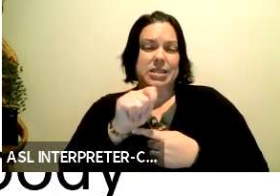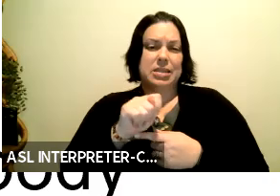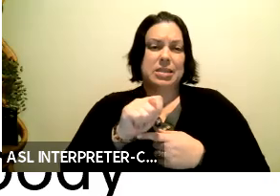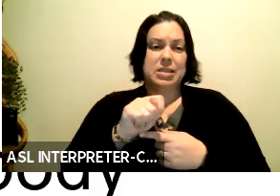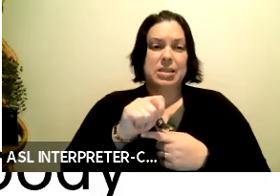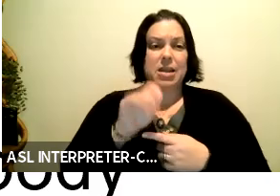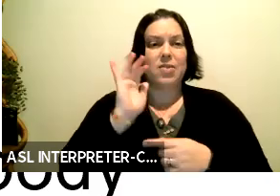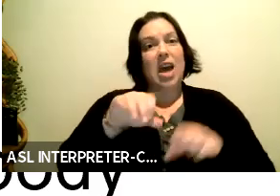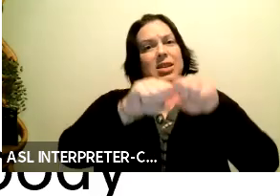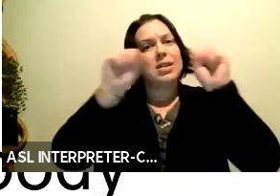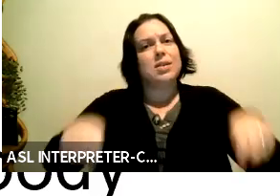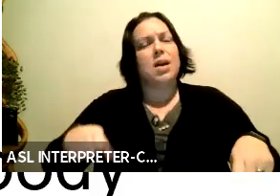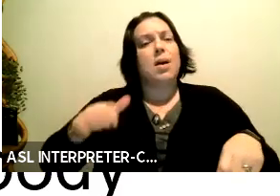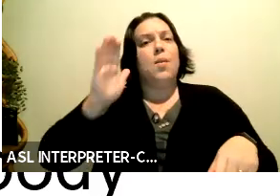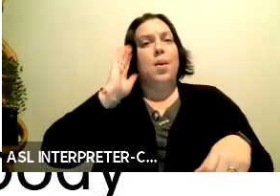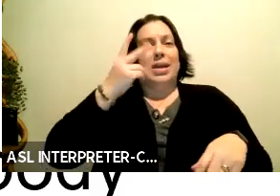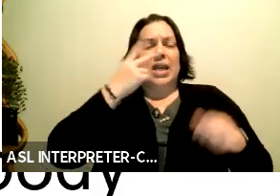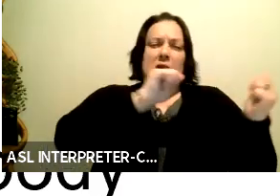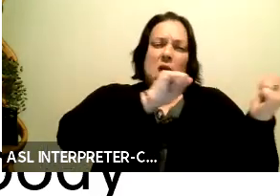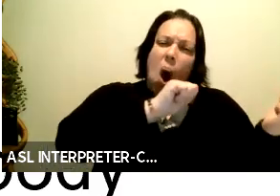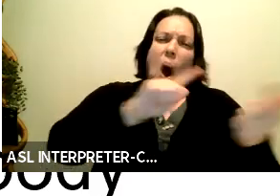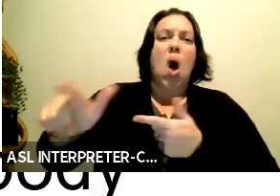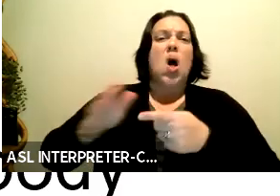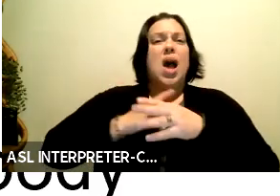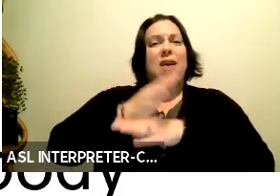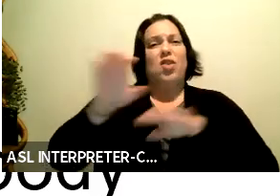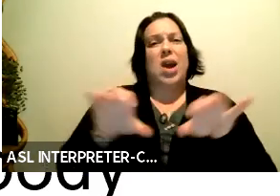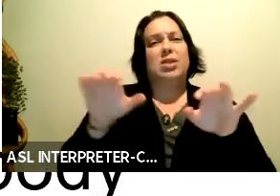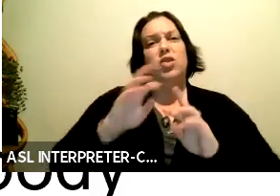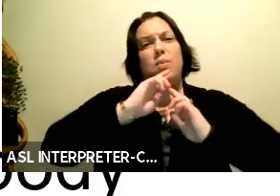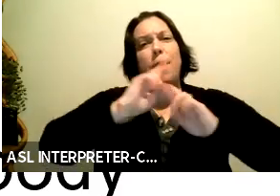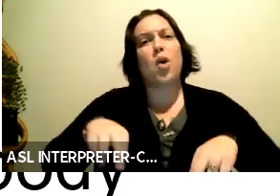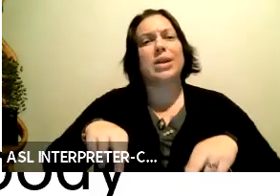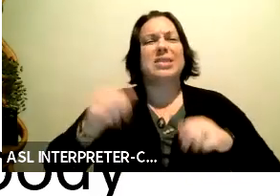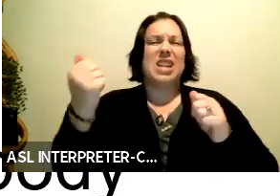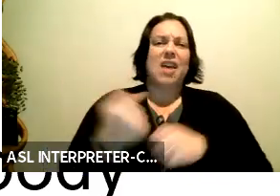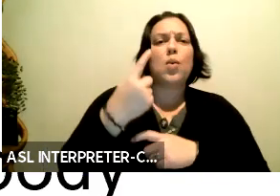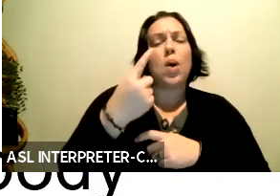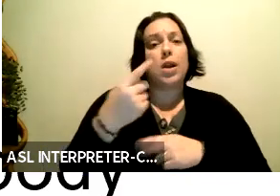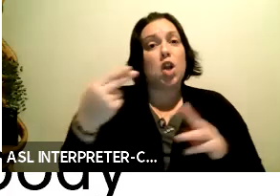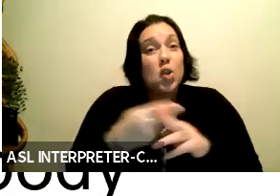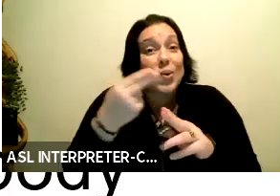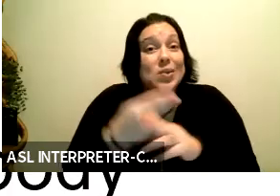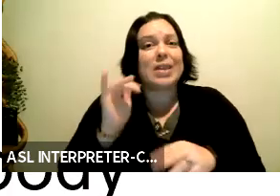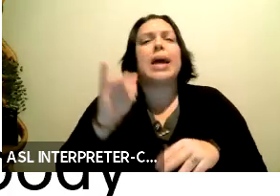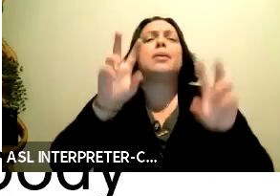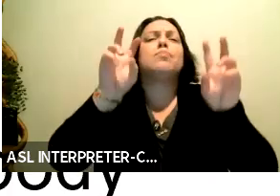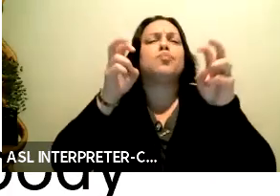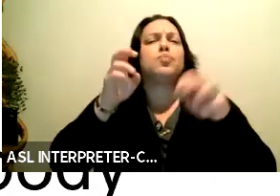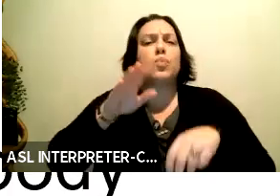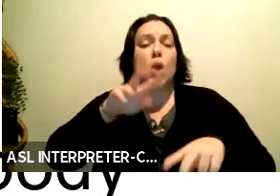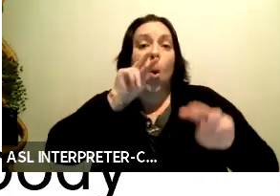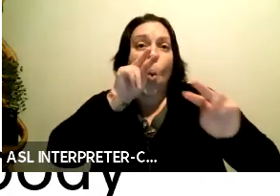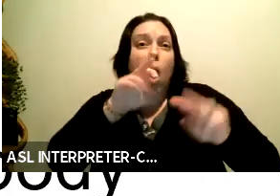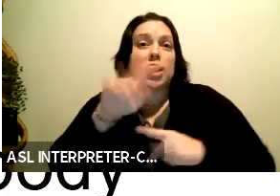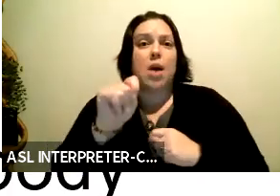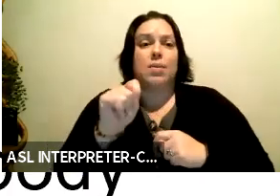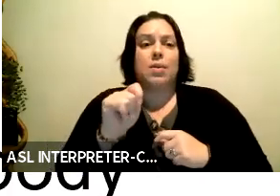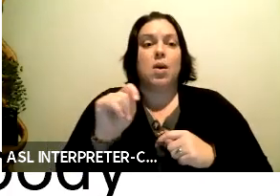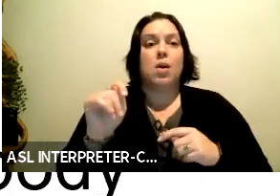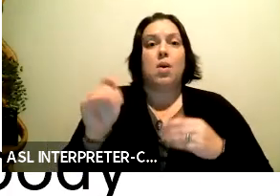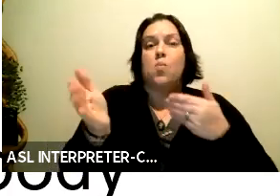all after action reports, and everybody used it as a watch out, wherever they found themselves. If